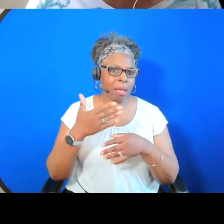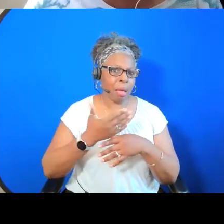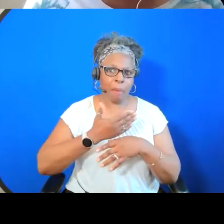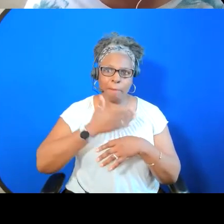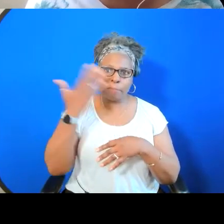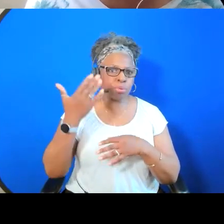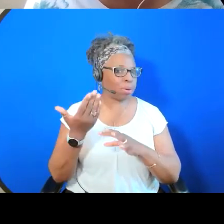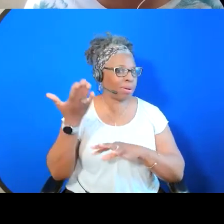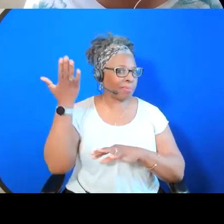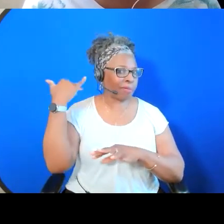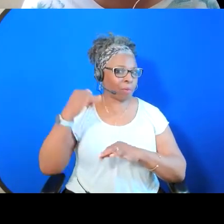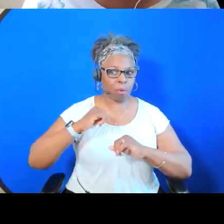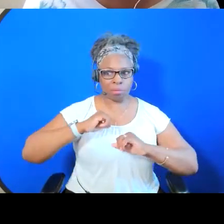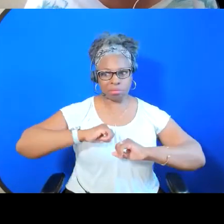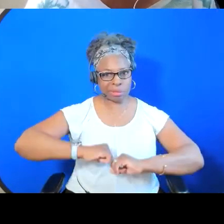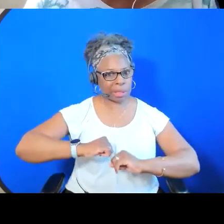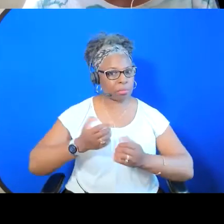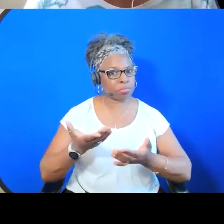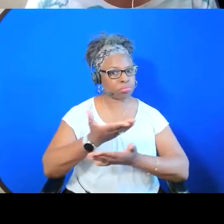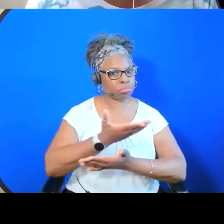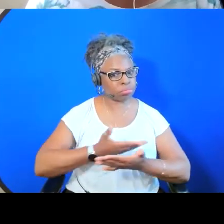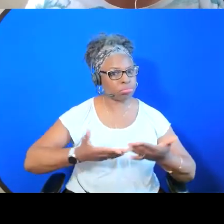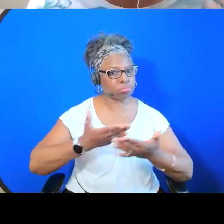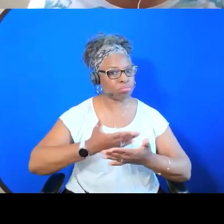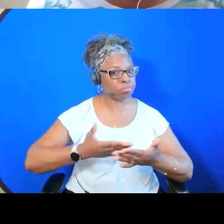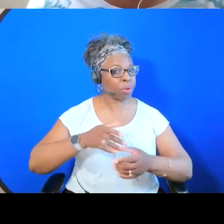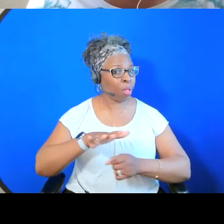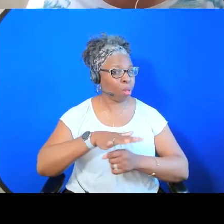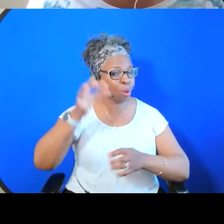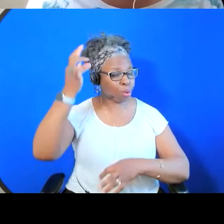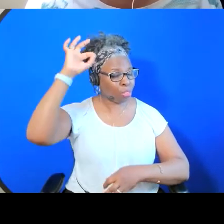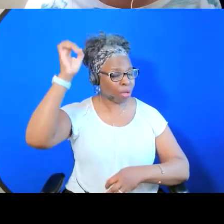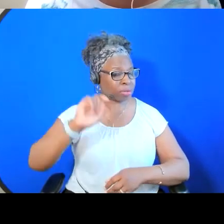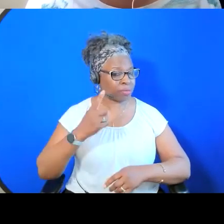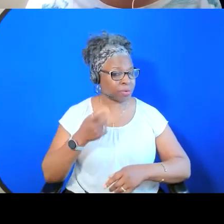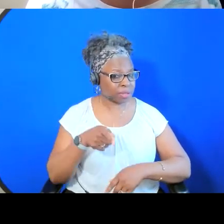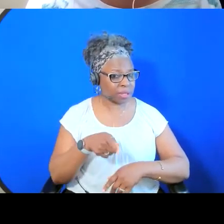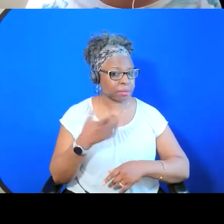are actually holding power in that area. And we've invited representatives from the